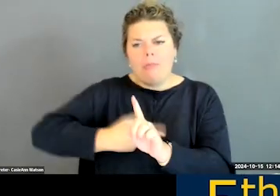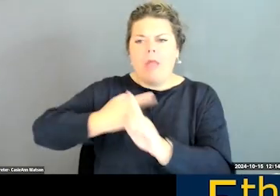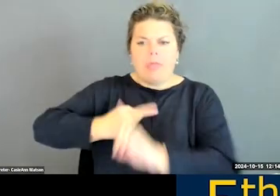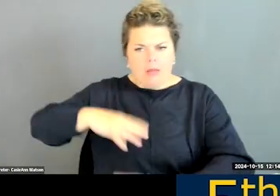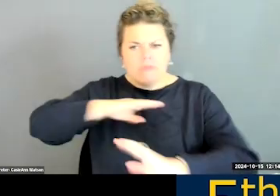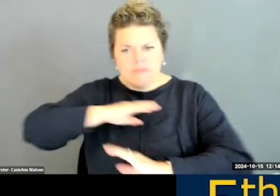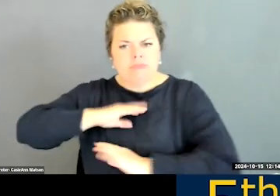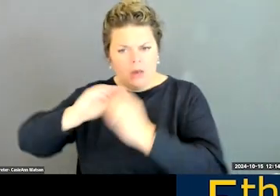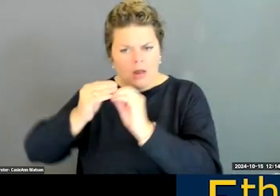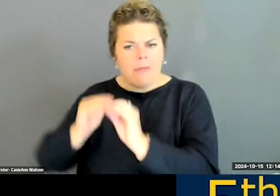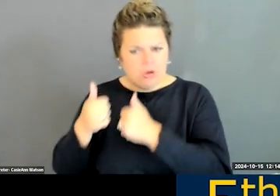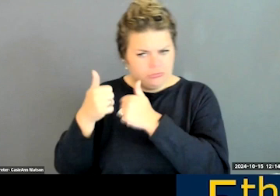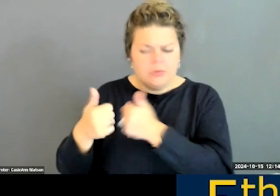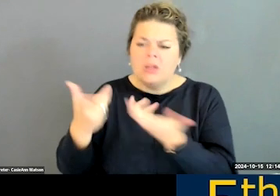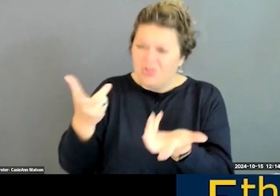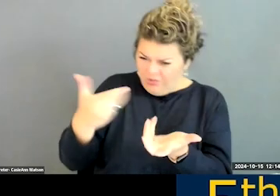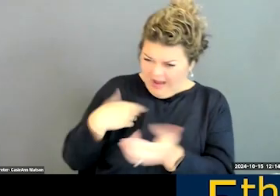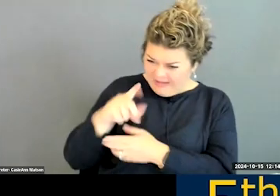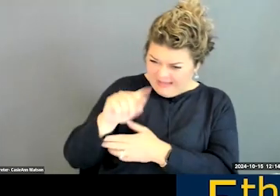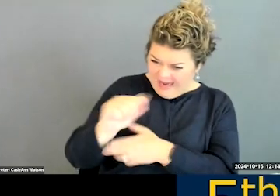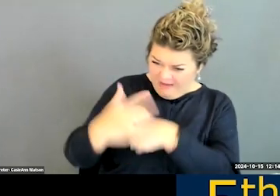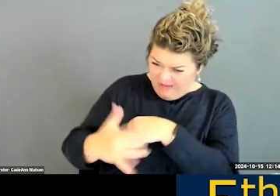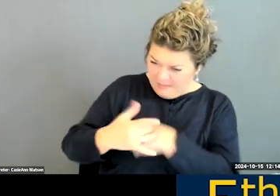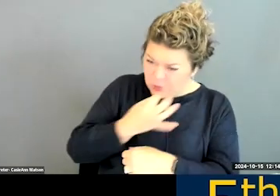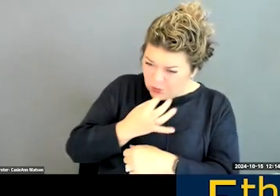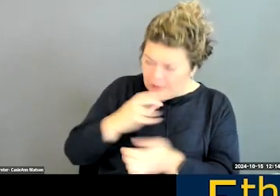"Do you think you might be able to have some data "available for me soon so I can review it?"